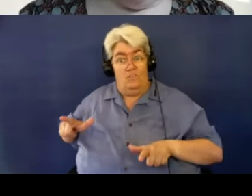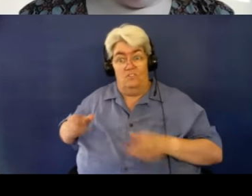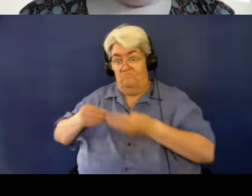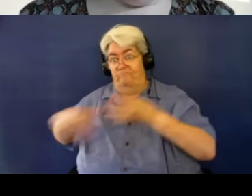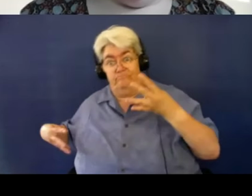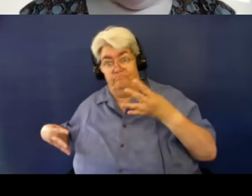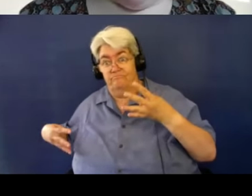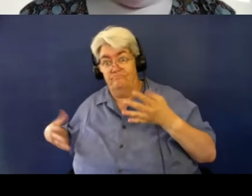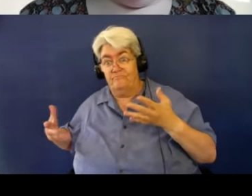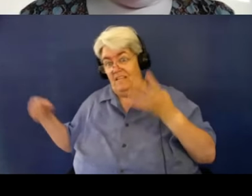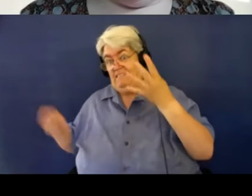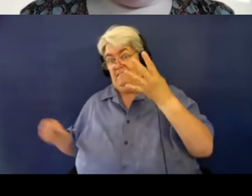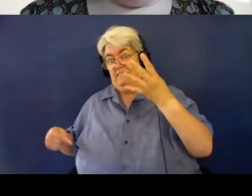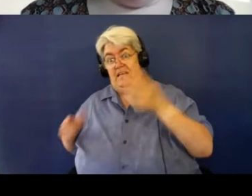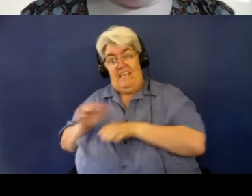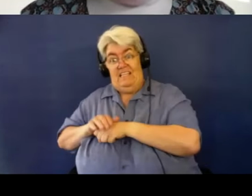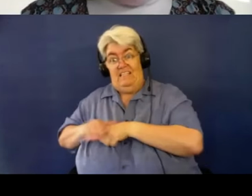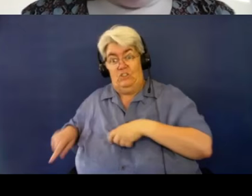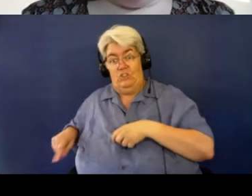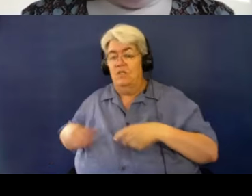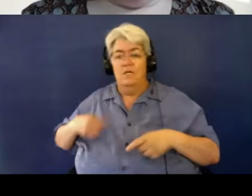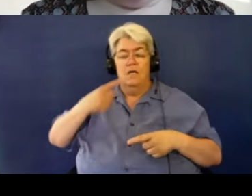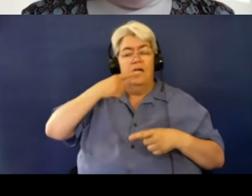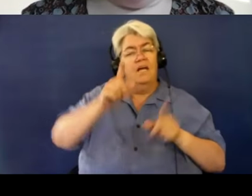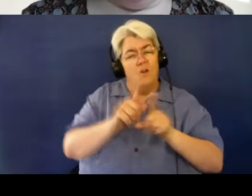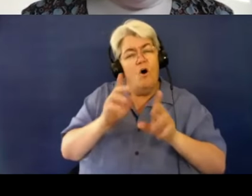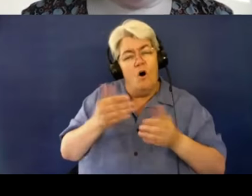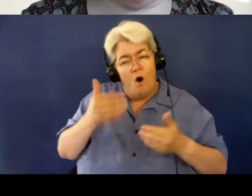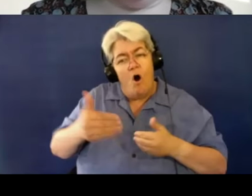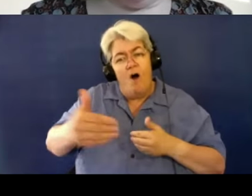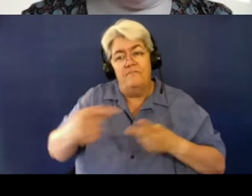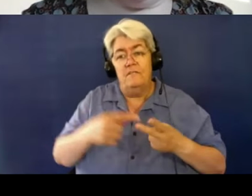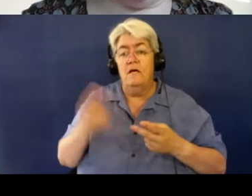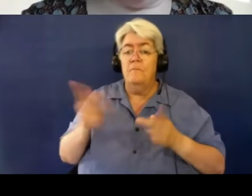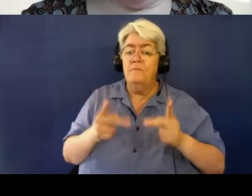We also often present to individual with intellectual and developmental disabilities.